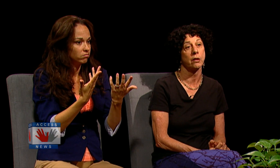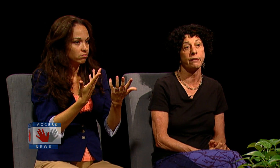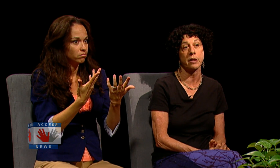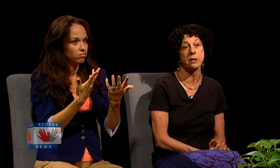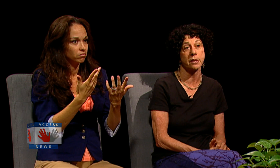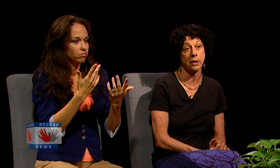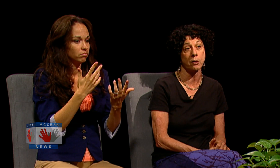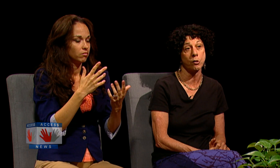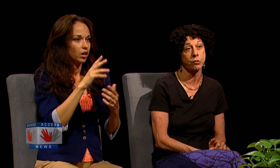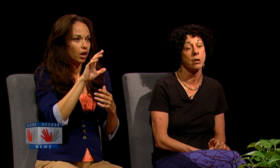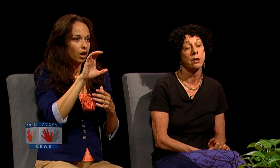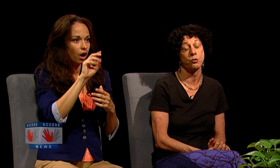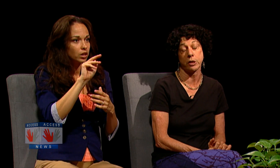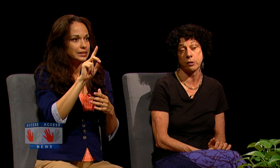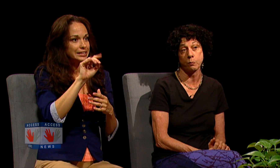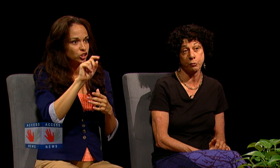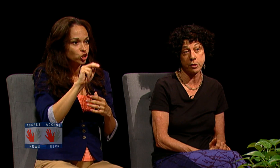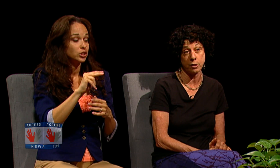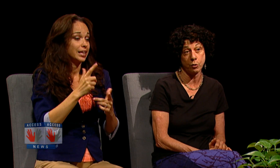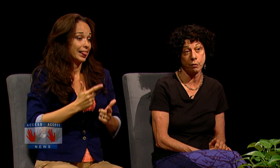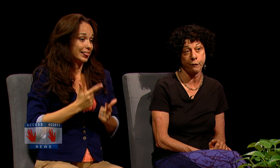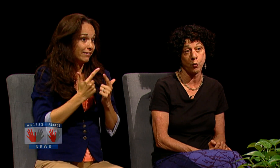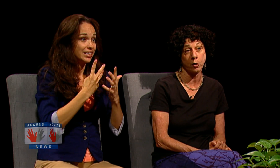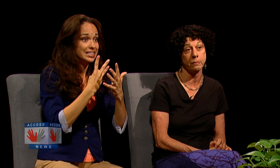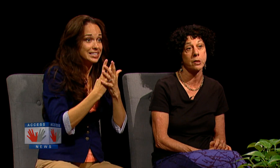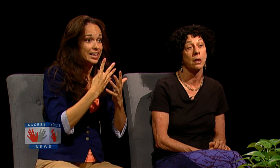LIVING IN CELLS, DRESSED IN PRISON UNIFORM,